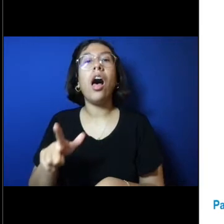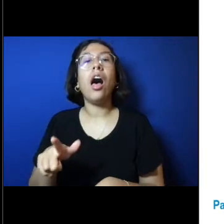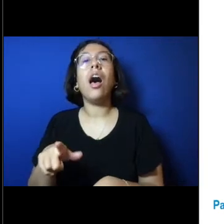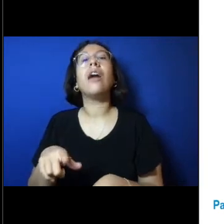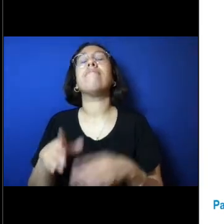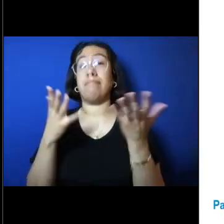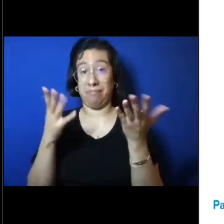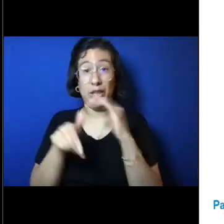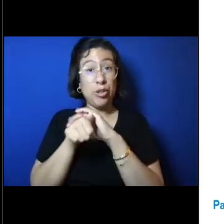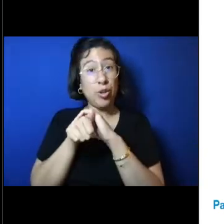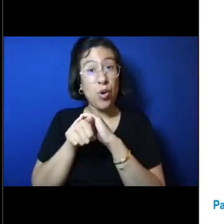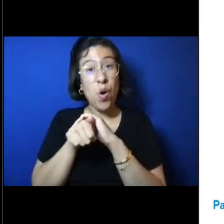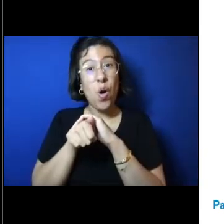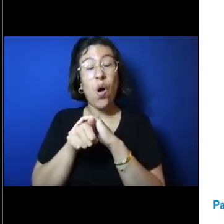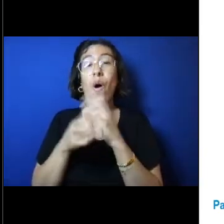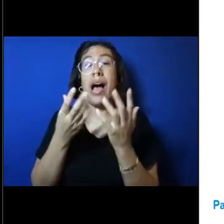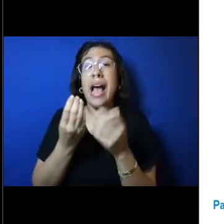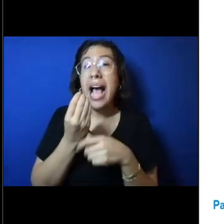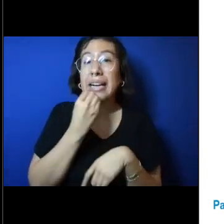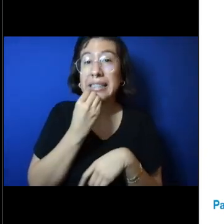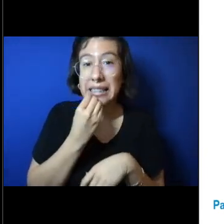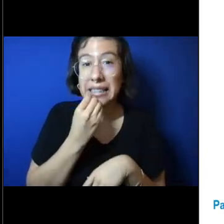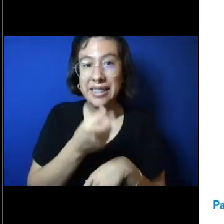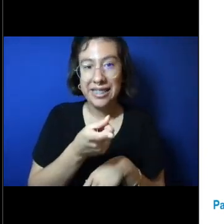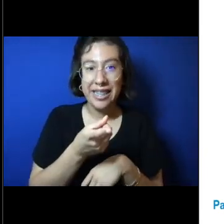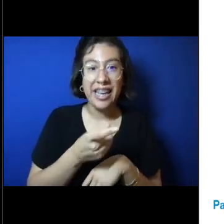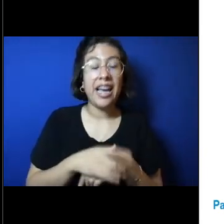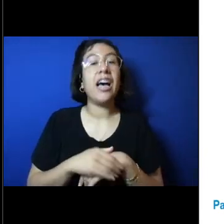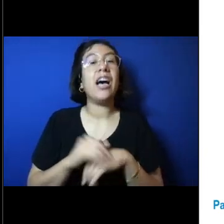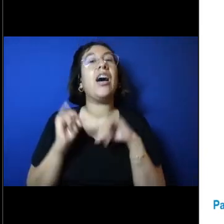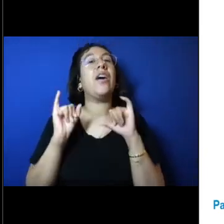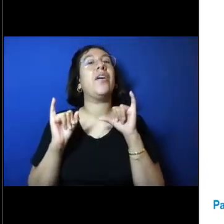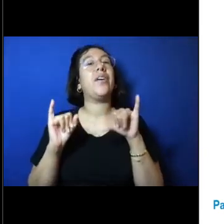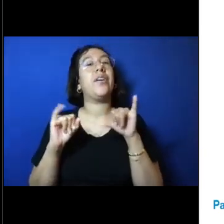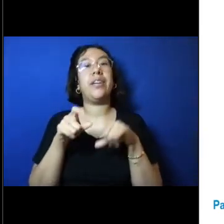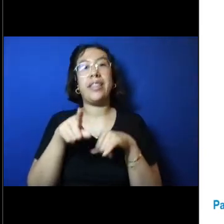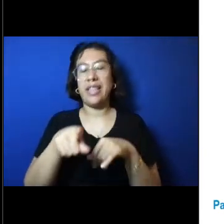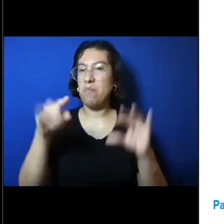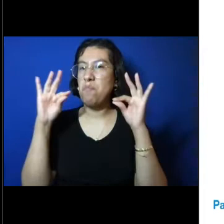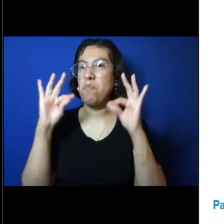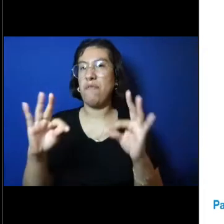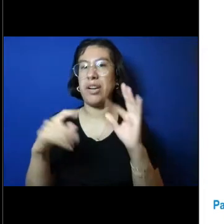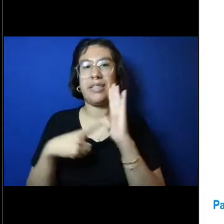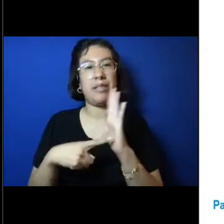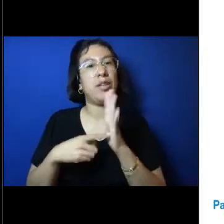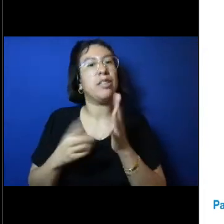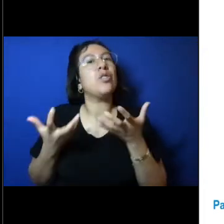seemed pretty curious. And that's a really good example as to why we don't want plastic in the ocean.